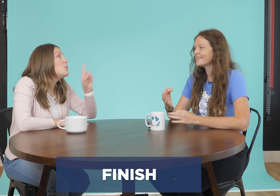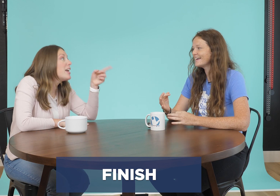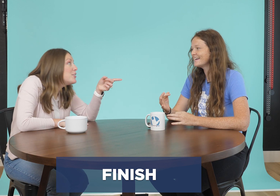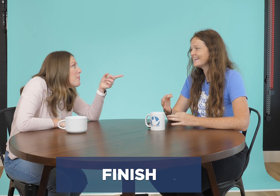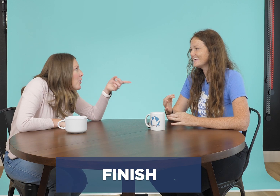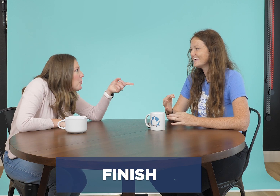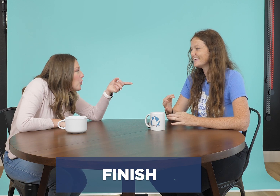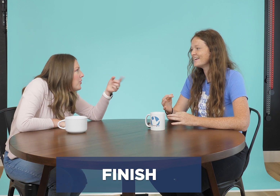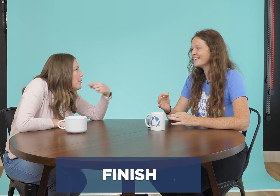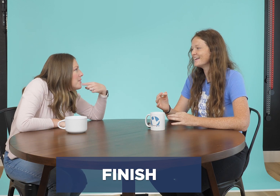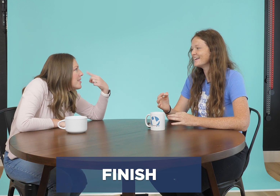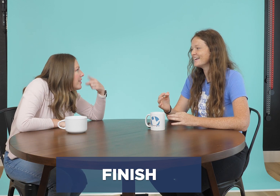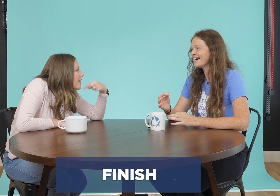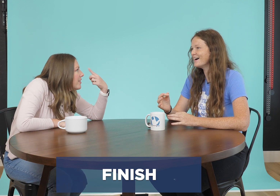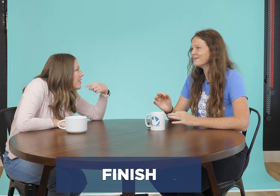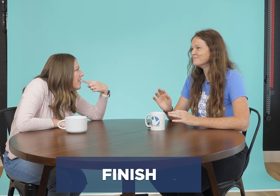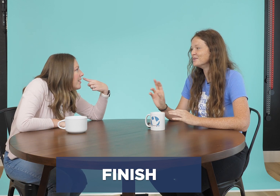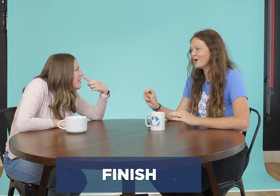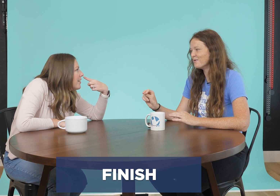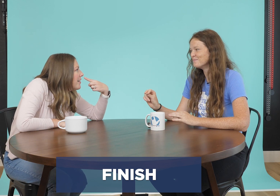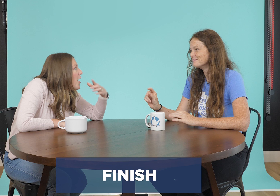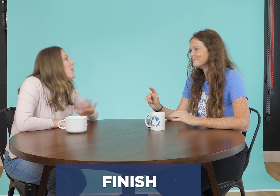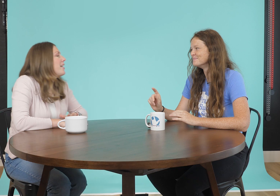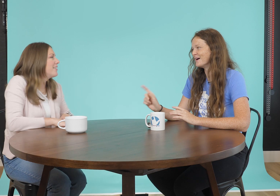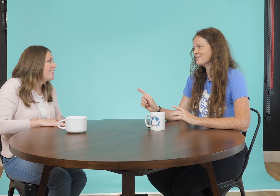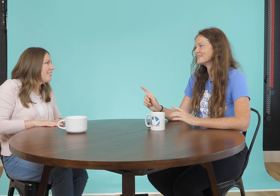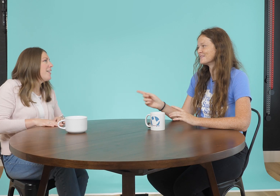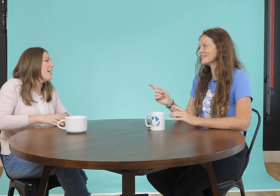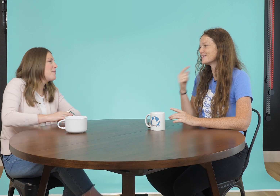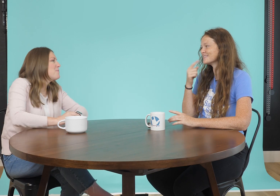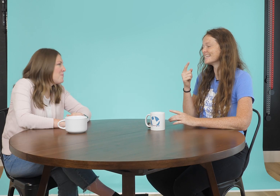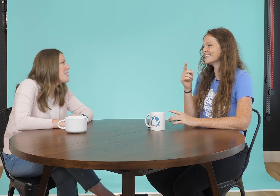Do they do mouth morphemes? No. Okay. No. So that was good.